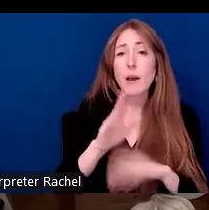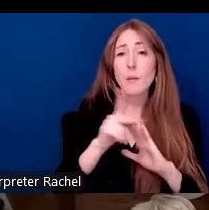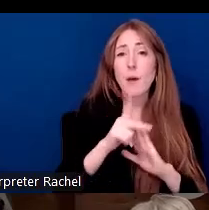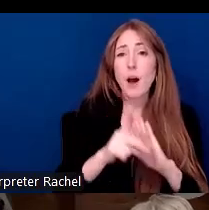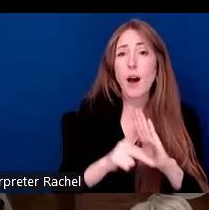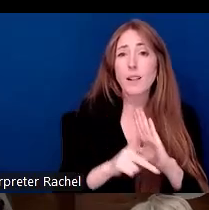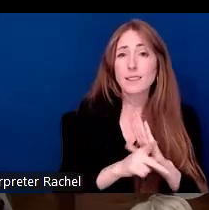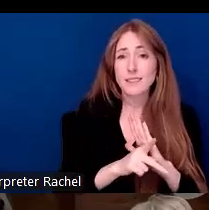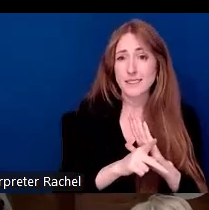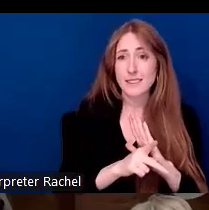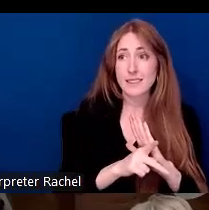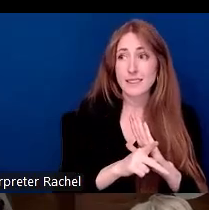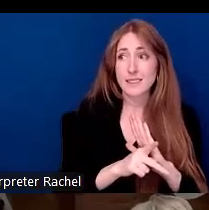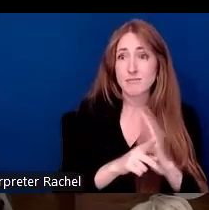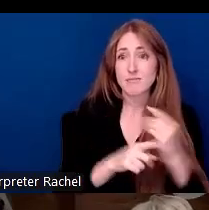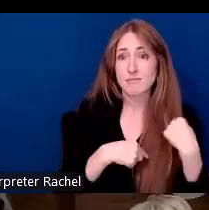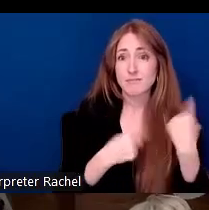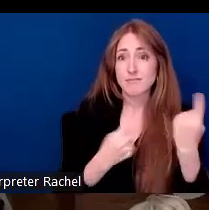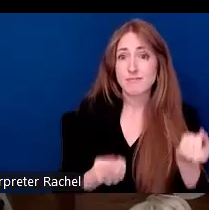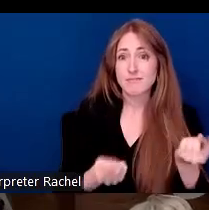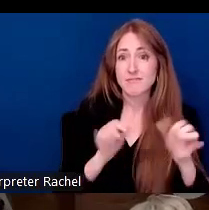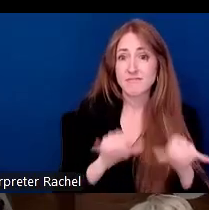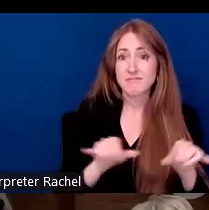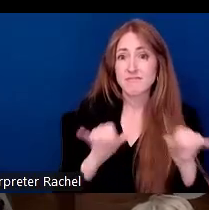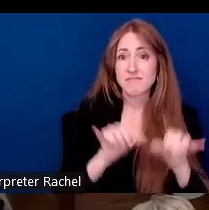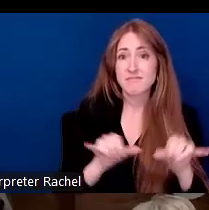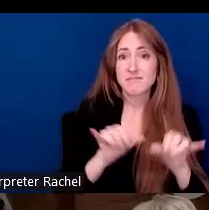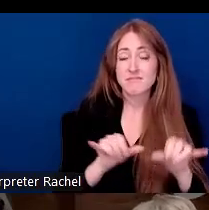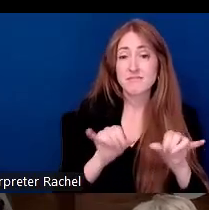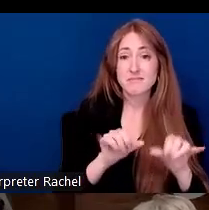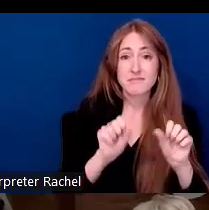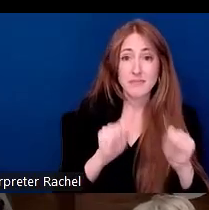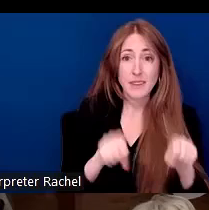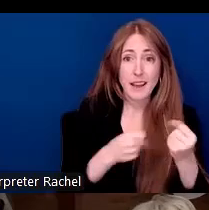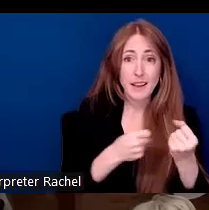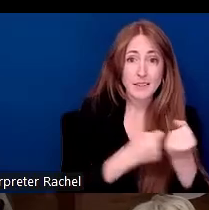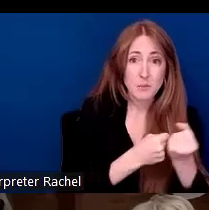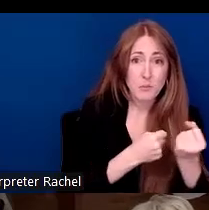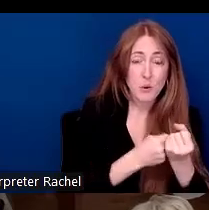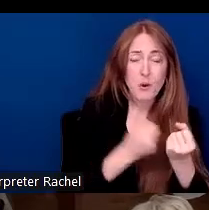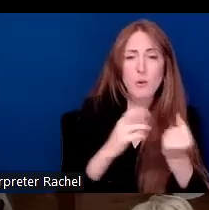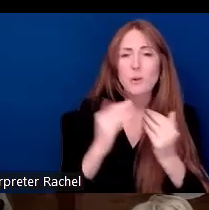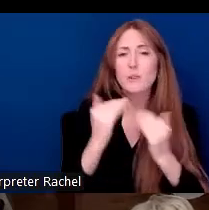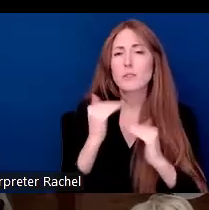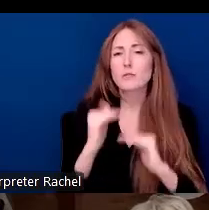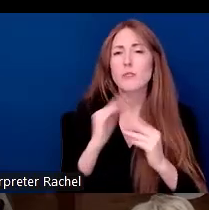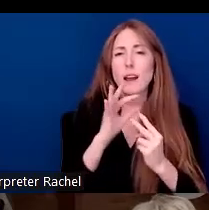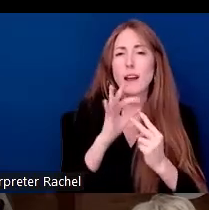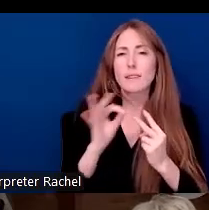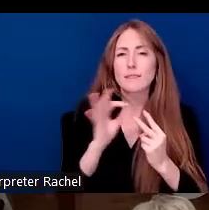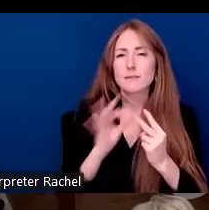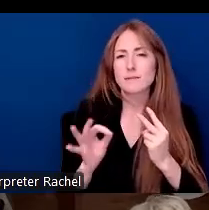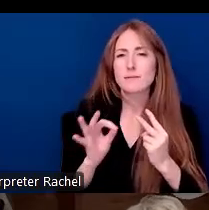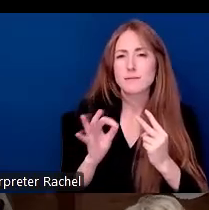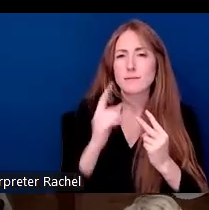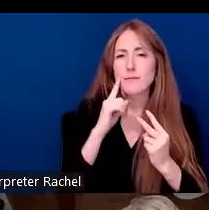and quality standards support or constrain what choices are being offered to families and also how